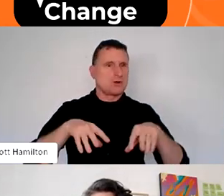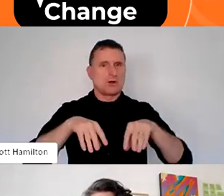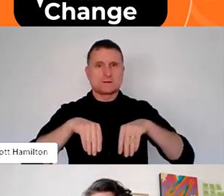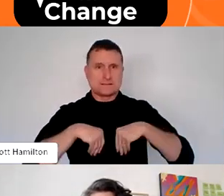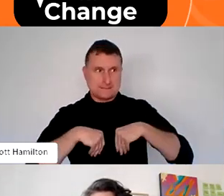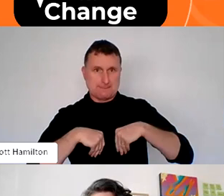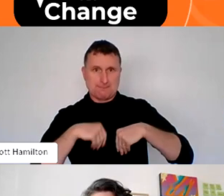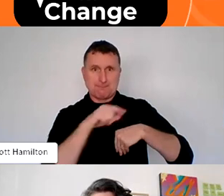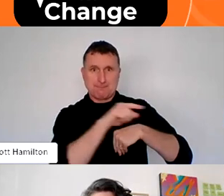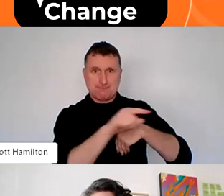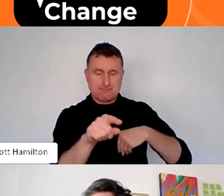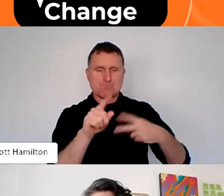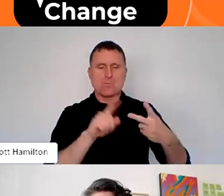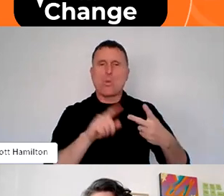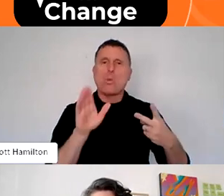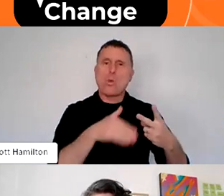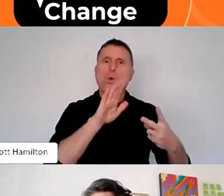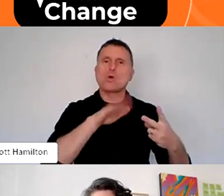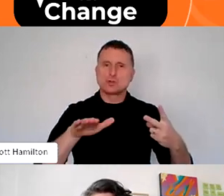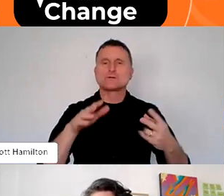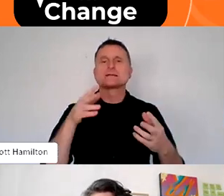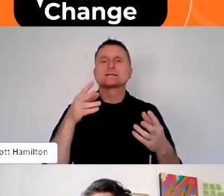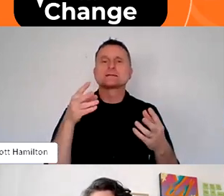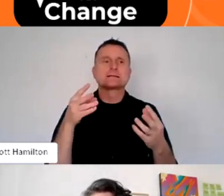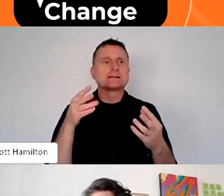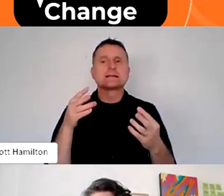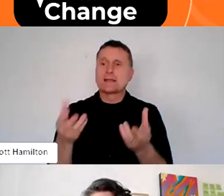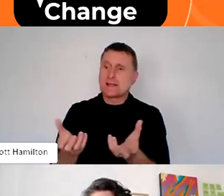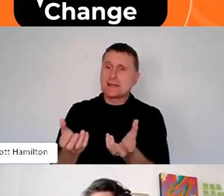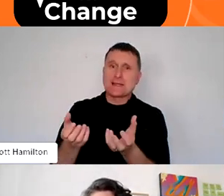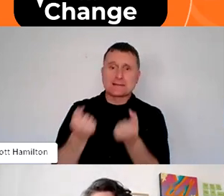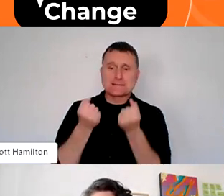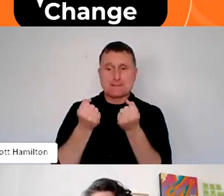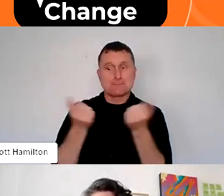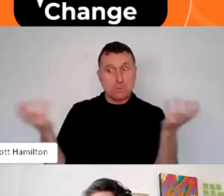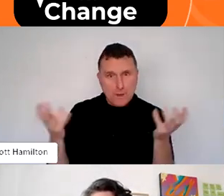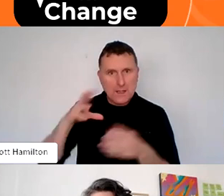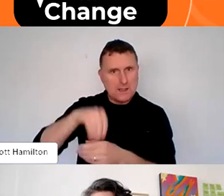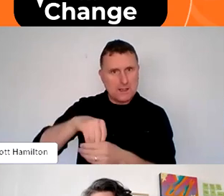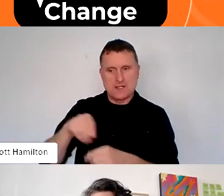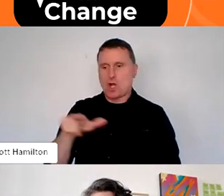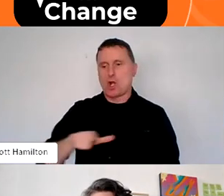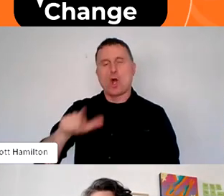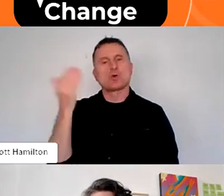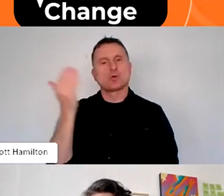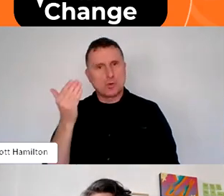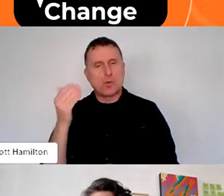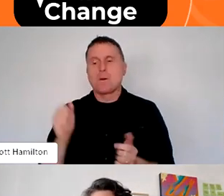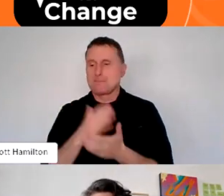has the right to be at school, their local school, and to get those accommodations so that they can learn. So thank you very much